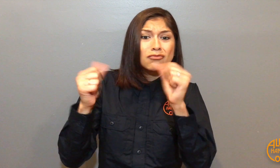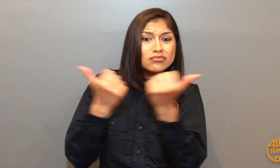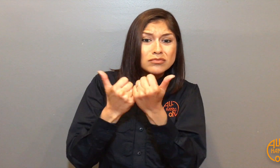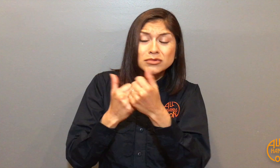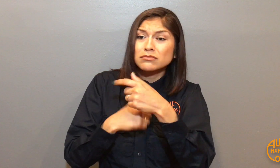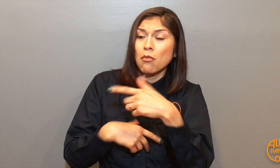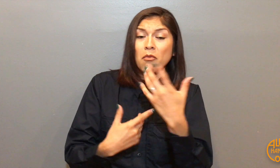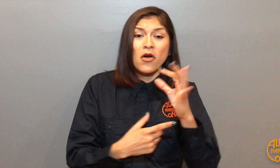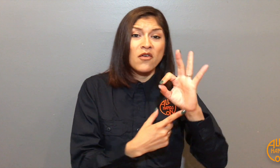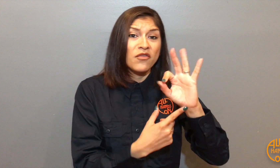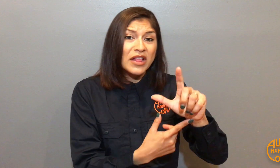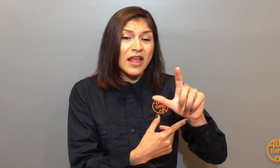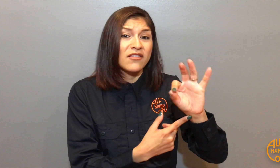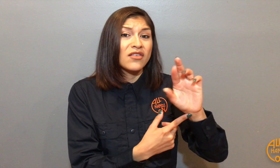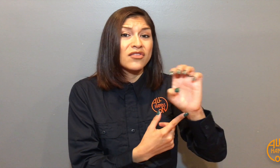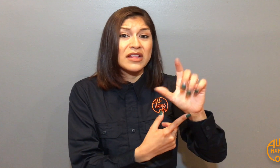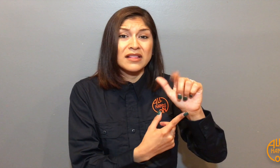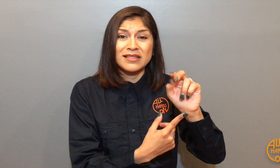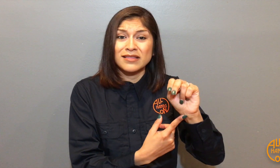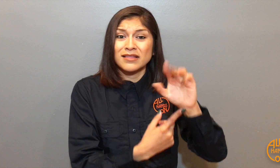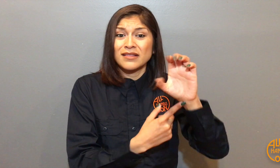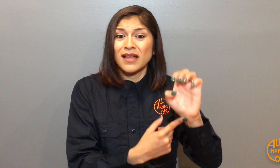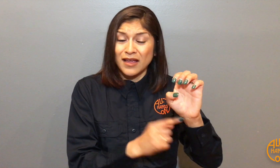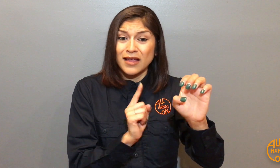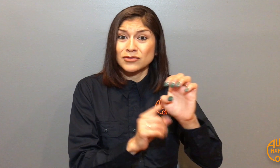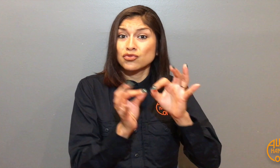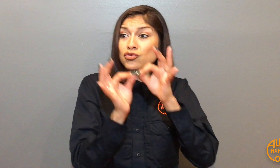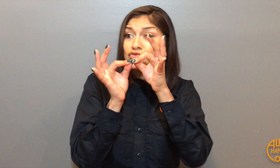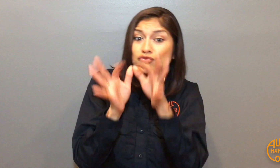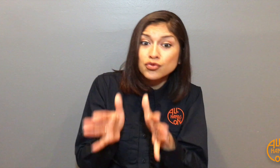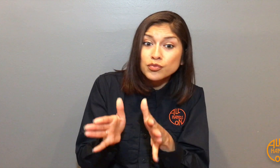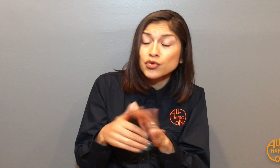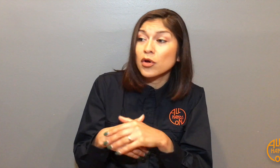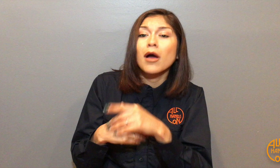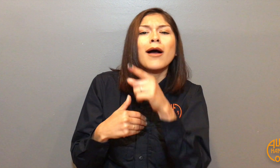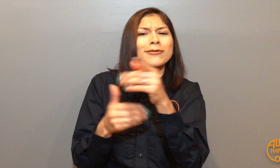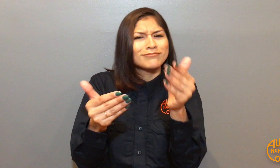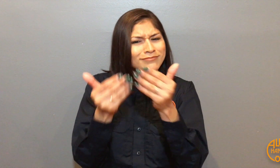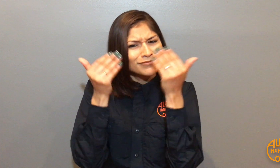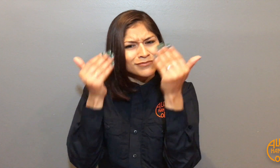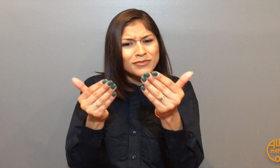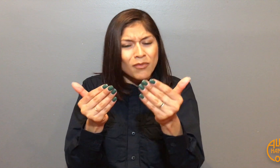they may be able to contact an agency or a freelance interpreter, you can even